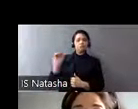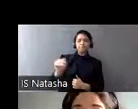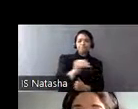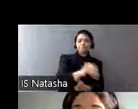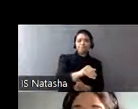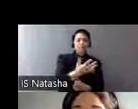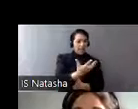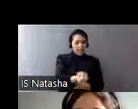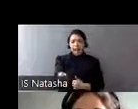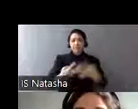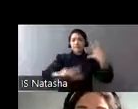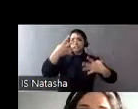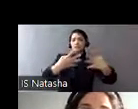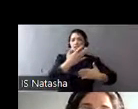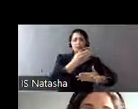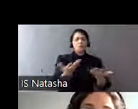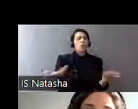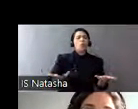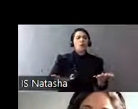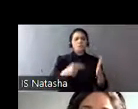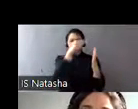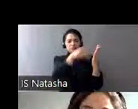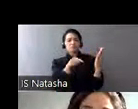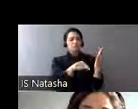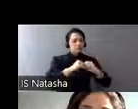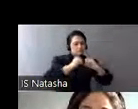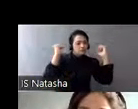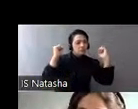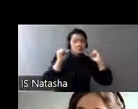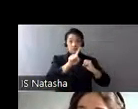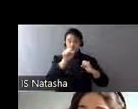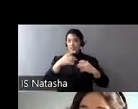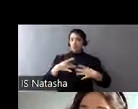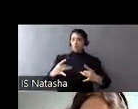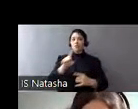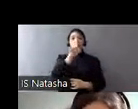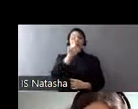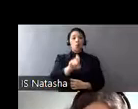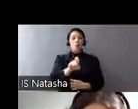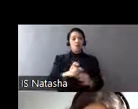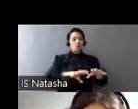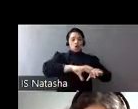It was very interesting because all the countries that have more than one response within those